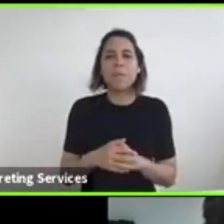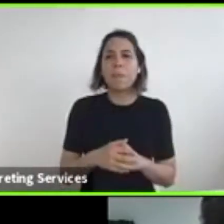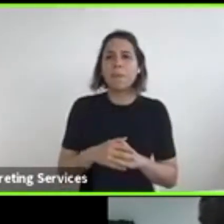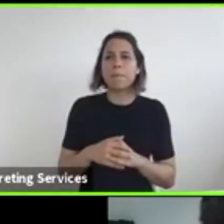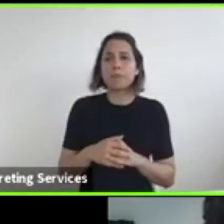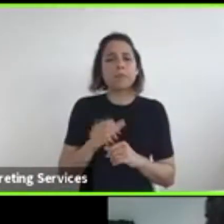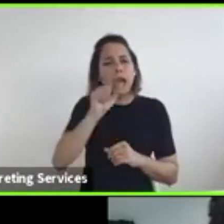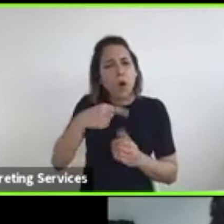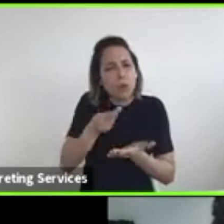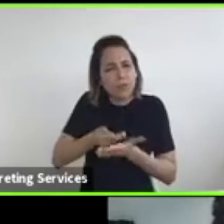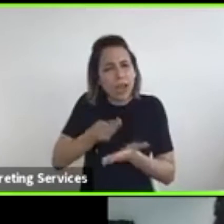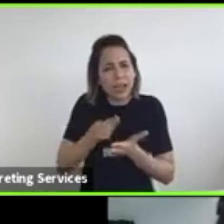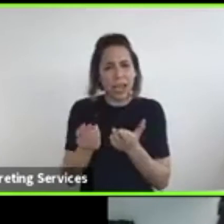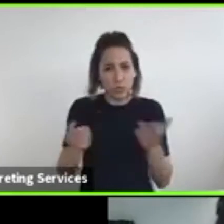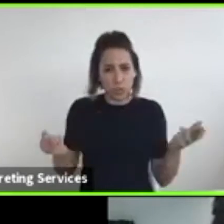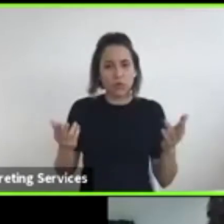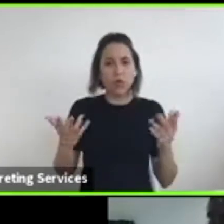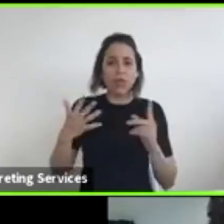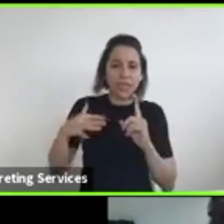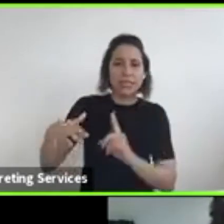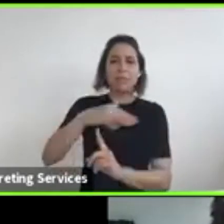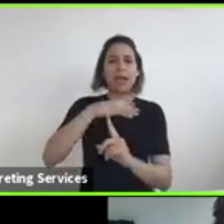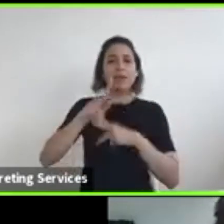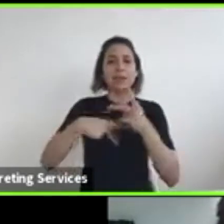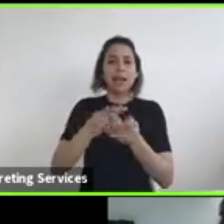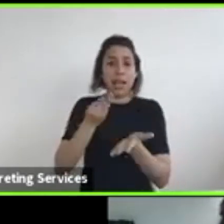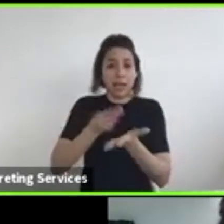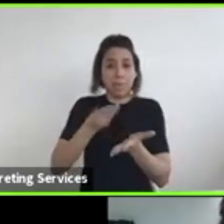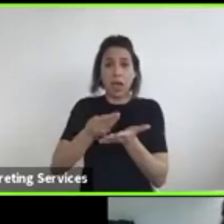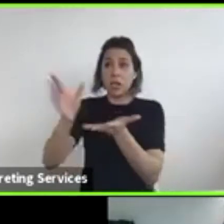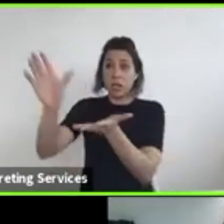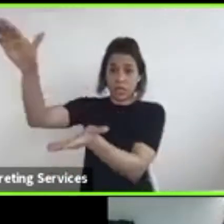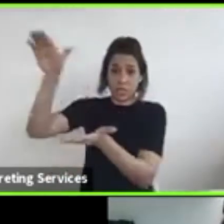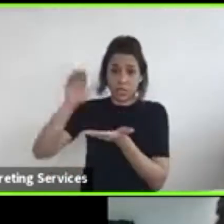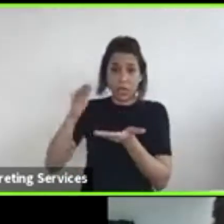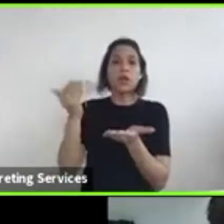RESOURCES, AND SPACE AND THAT KIND OF CAPITAL BEING REDISTRIBUTED, BUT ALSO DECISION-MAKING